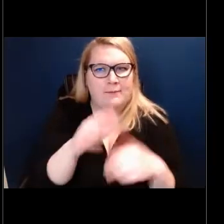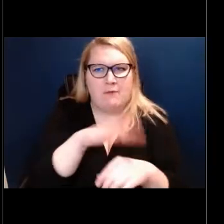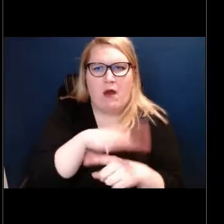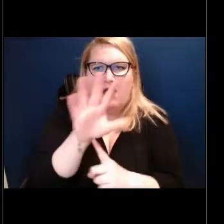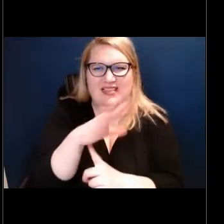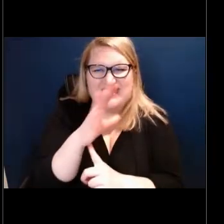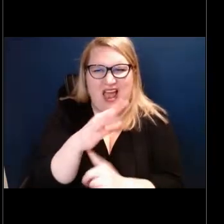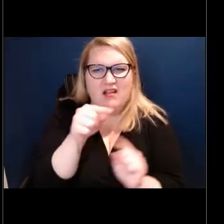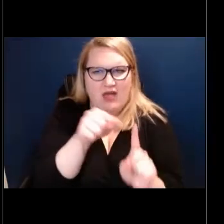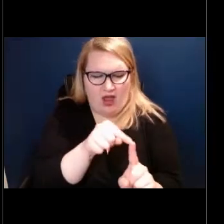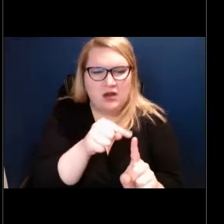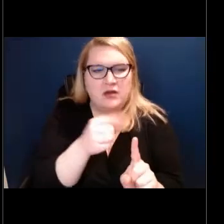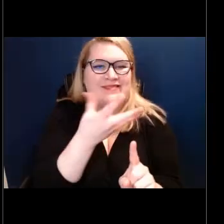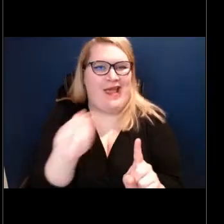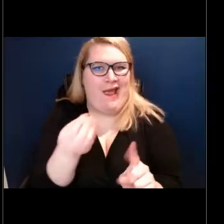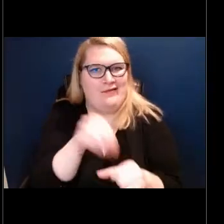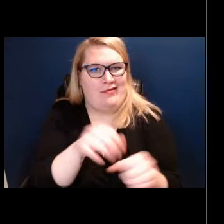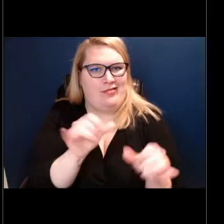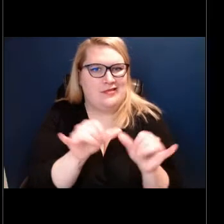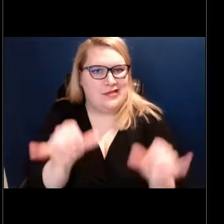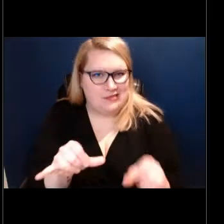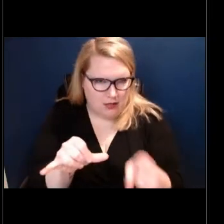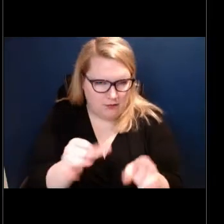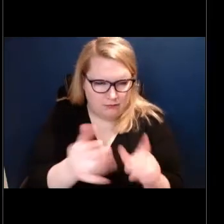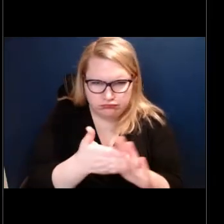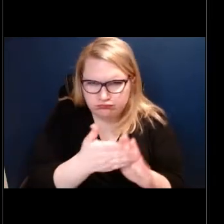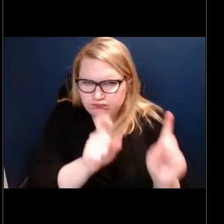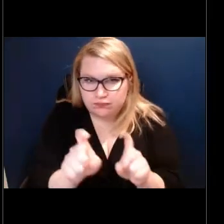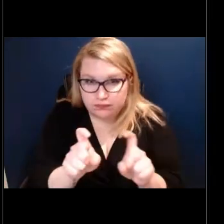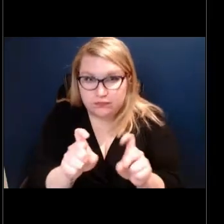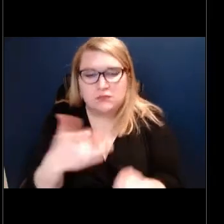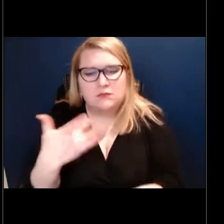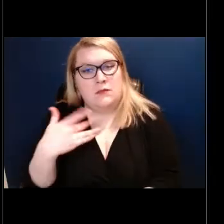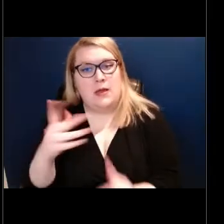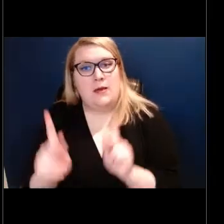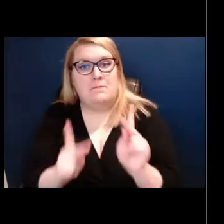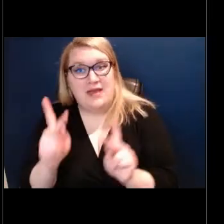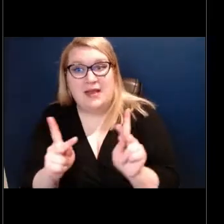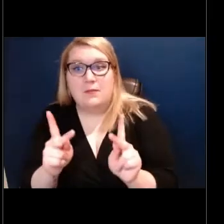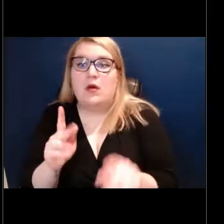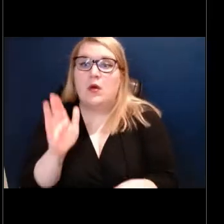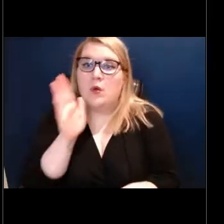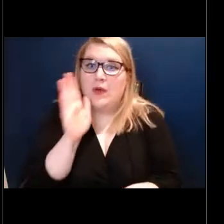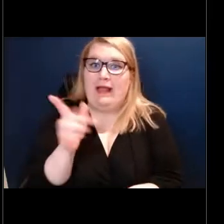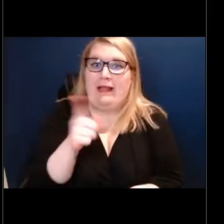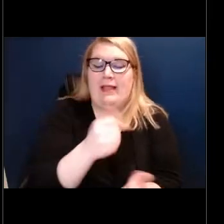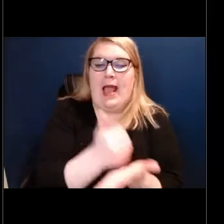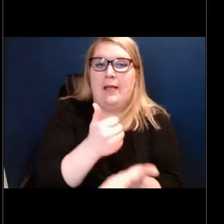and also on the systems. And usually people will come and go to help the satellite controllers through their day